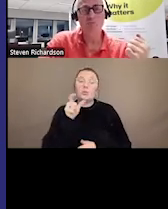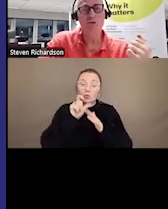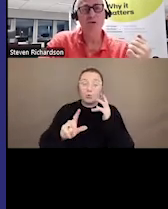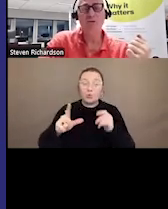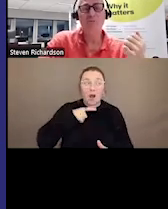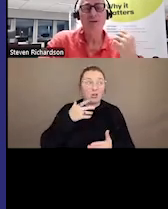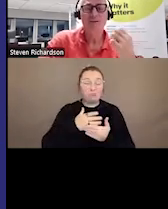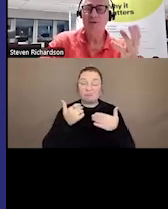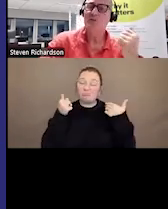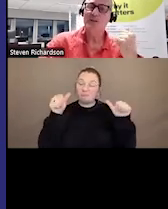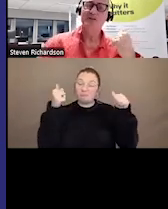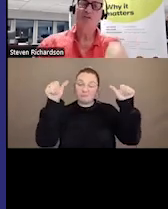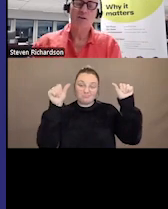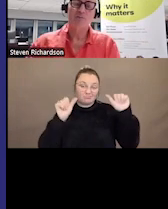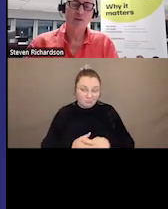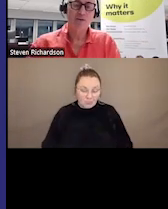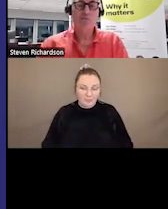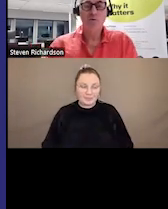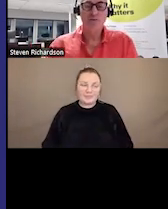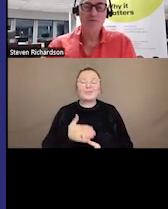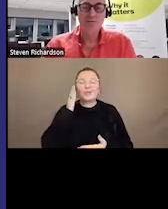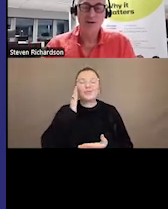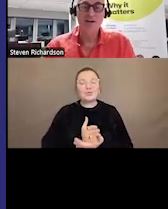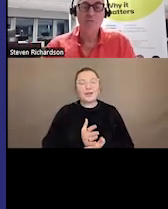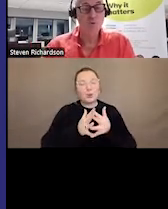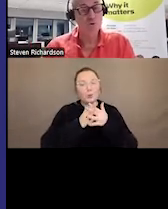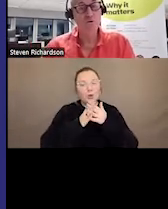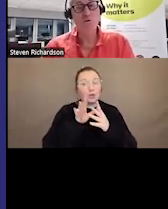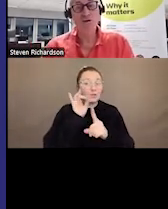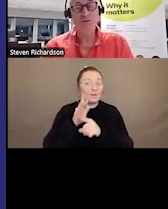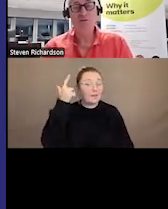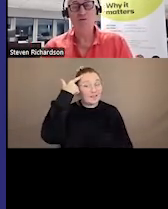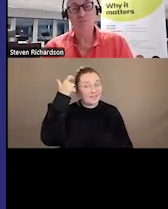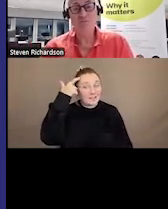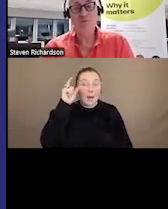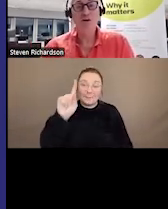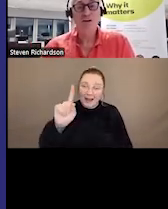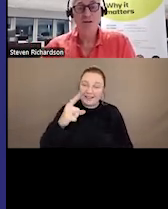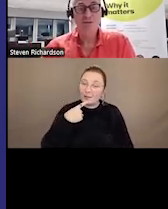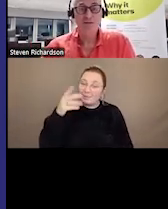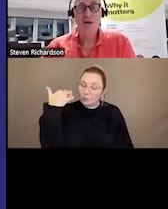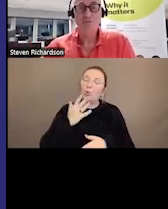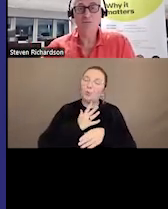really well. It is certainly worth considering. It has worked before as I mentioned, it doesn't